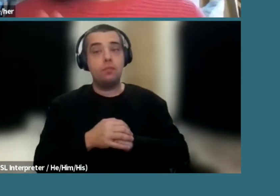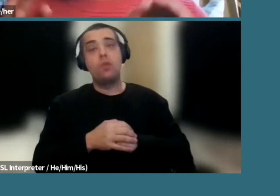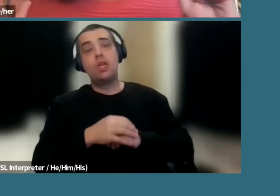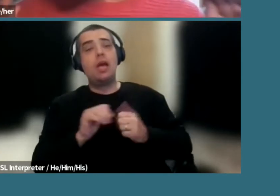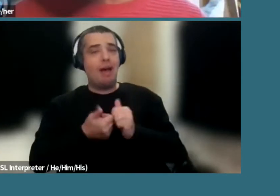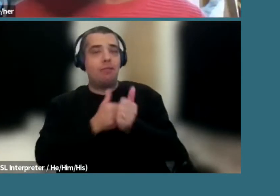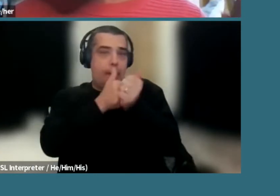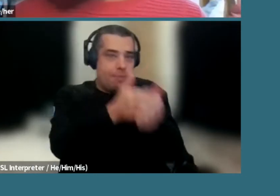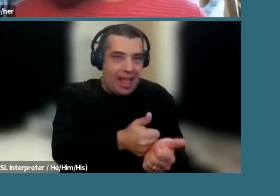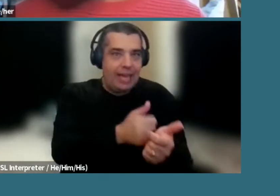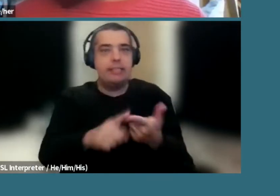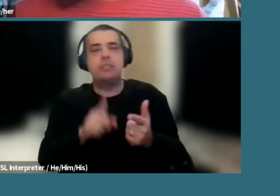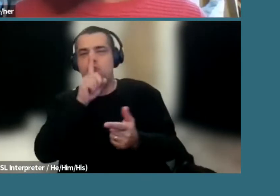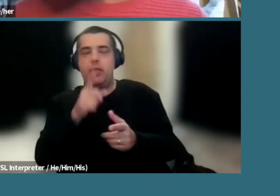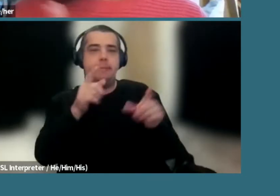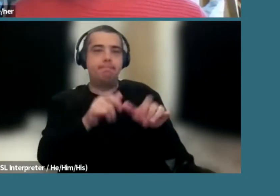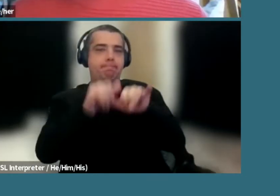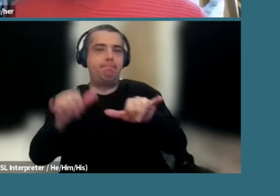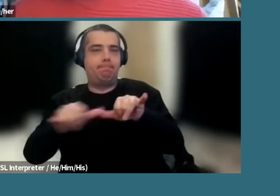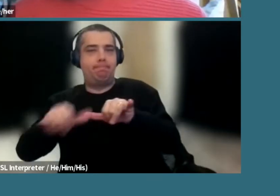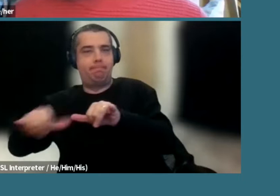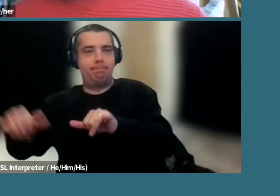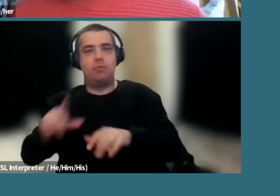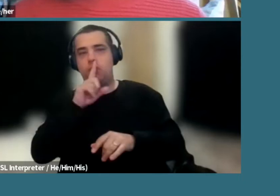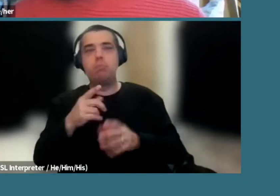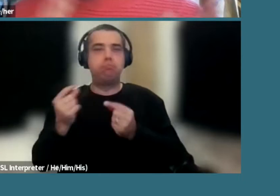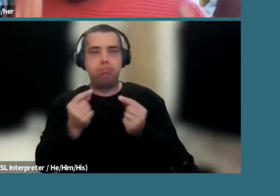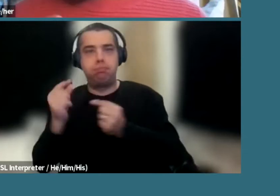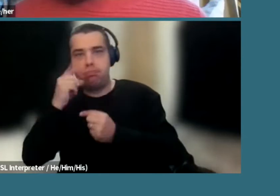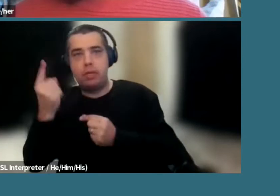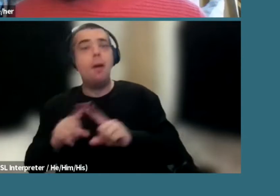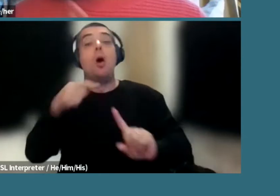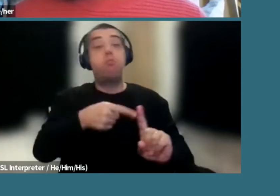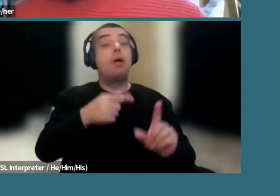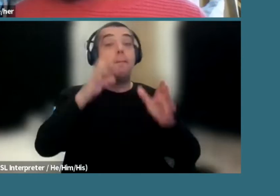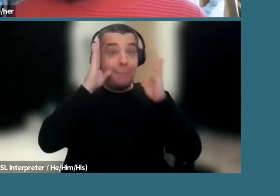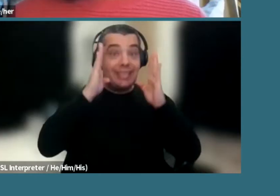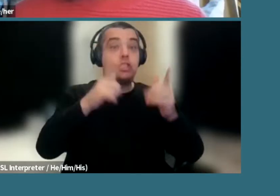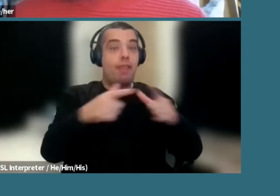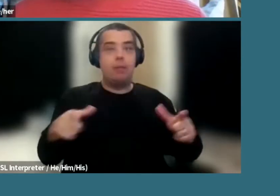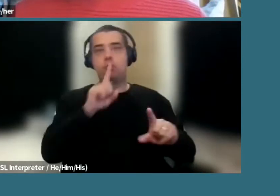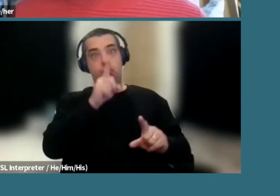It's very perfunctory chorelike way, but once you start paying attention to the language you’re using, that makes a difference.